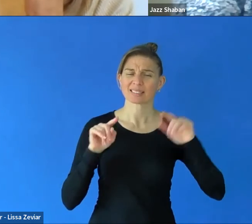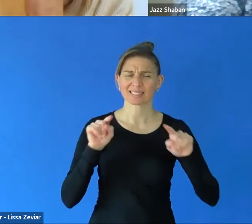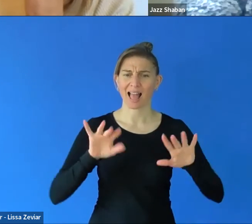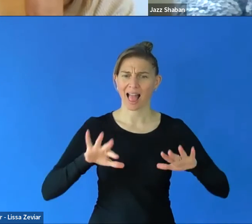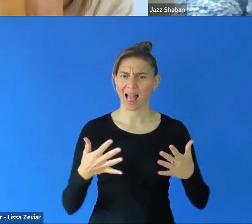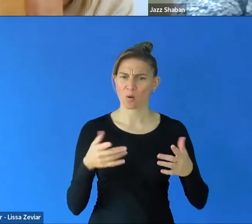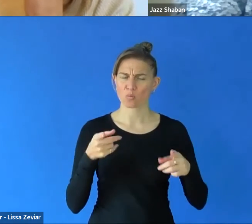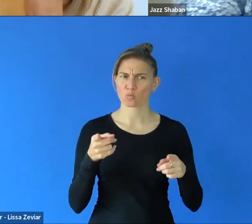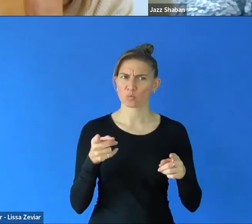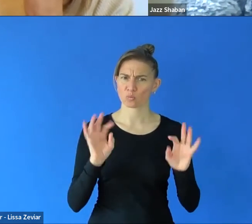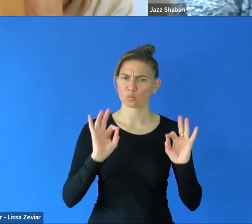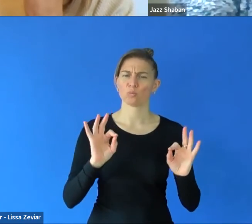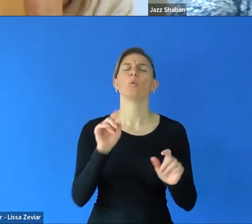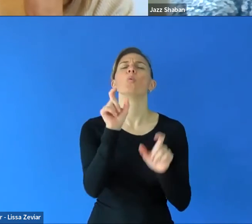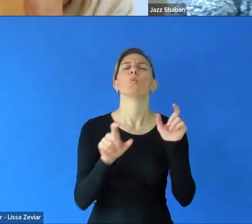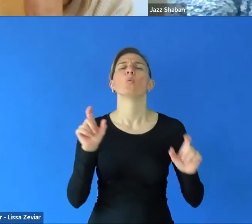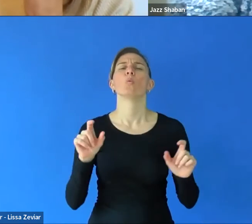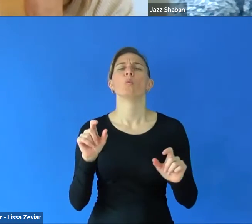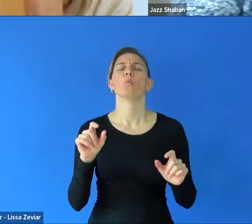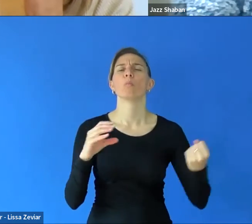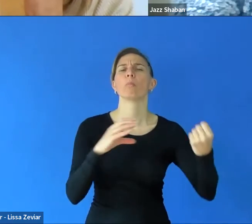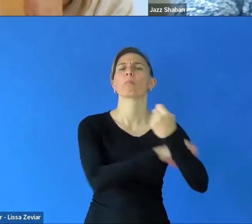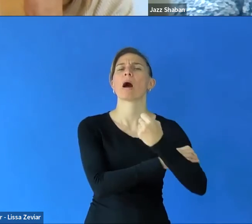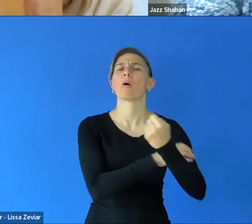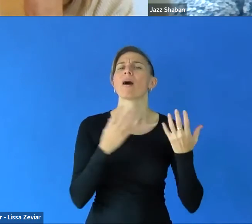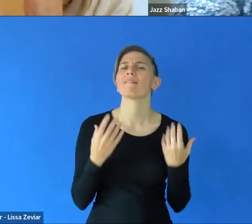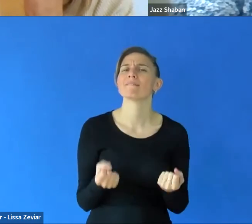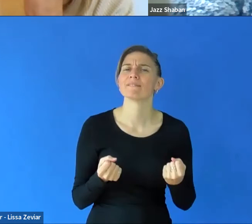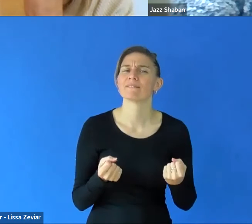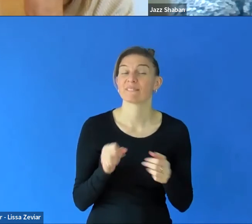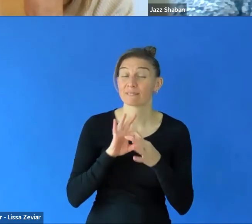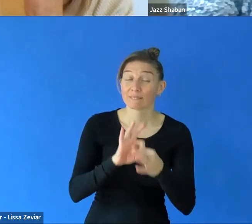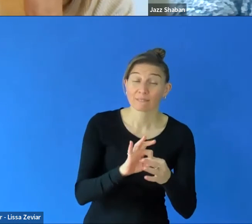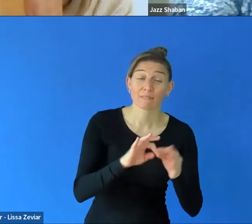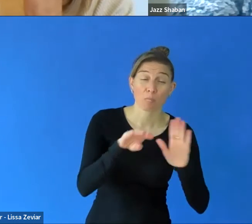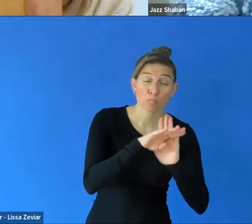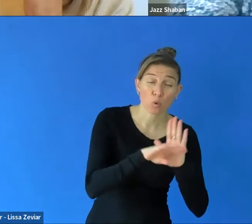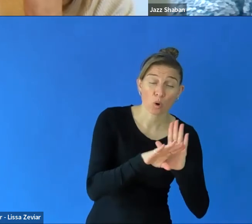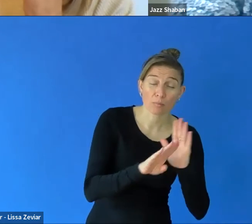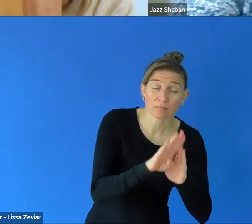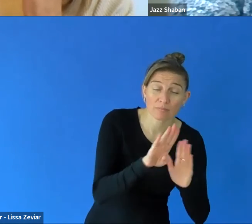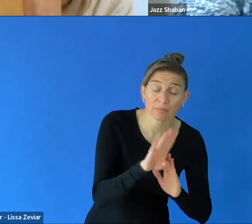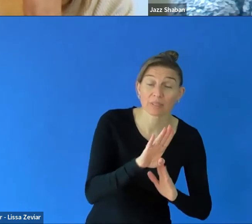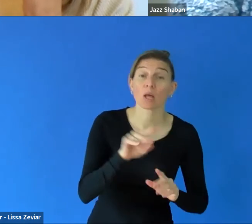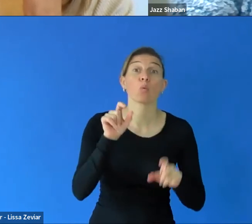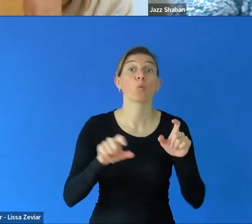Who holds the power when it comes to development of programmes and whether the lead comes from that.